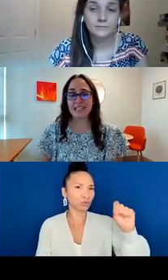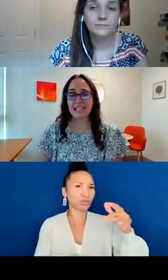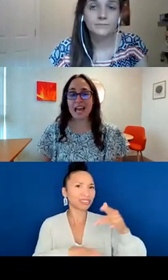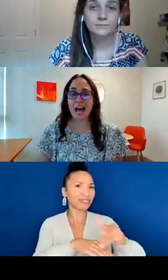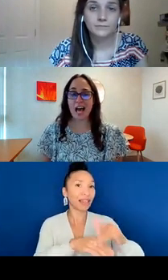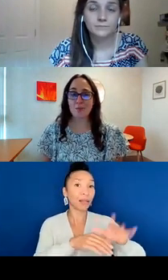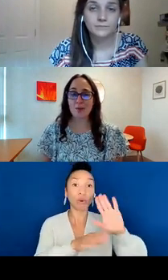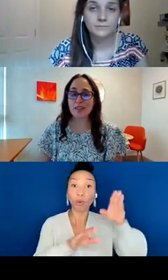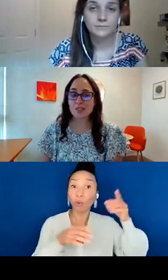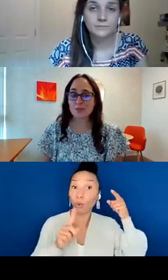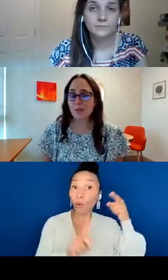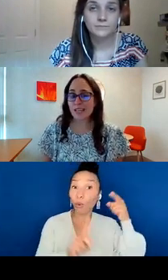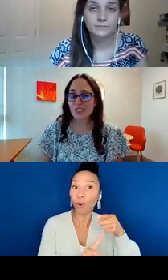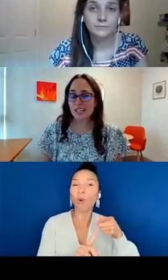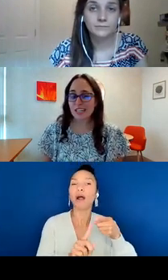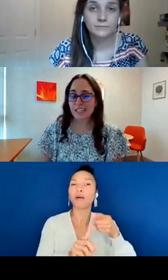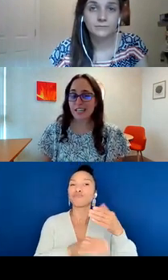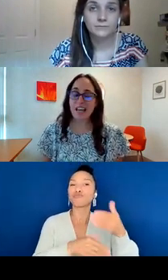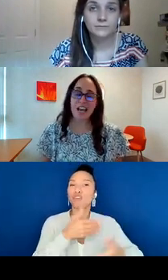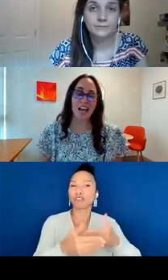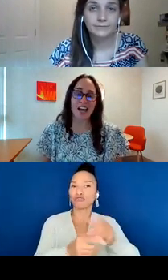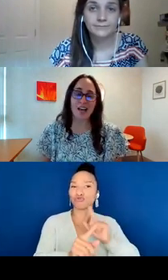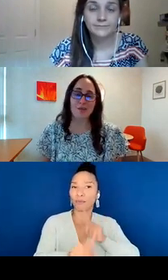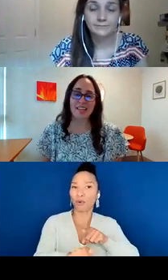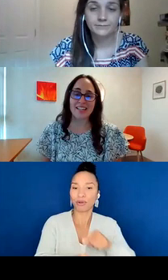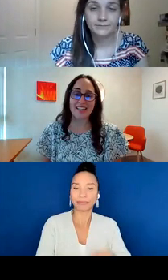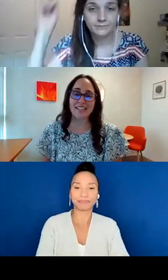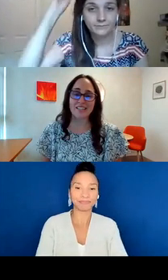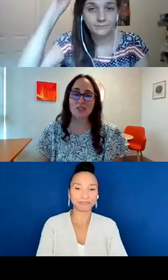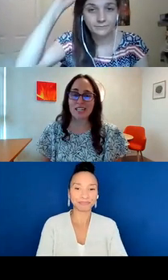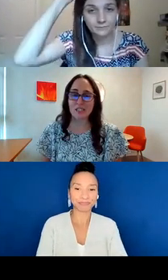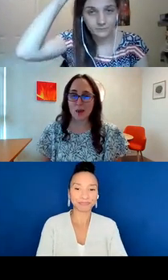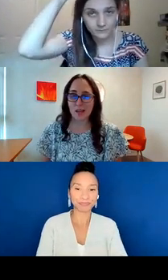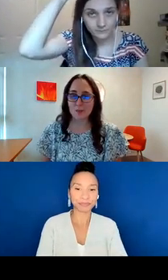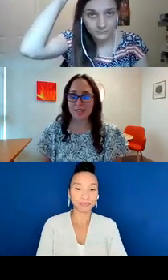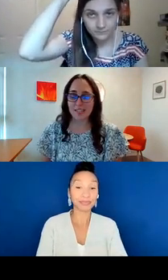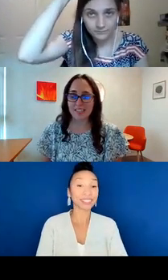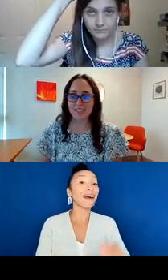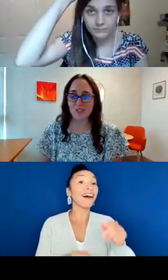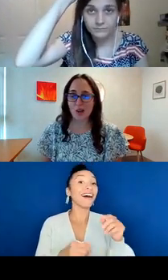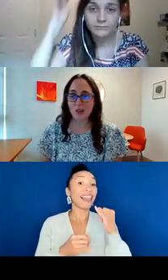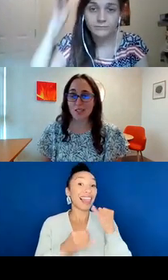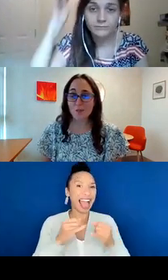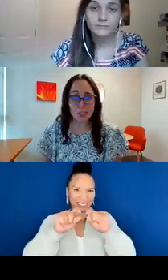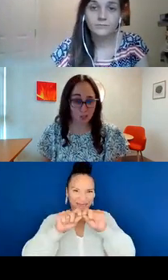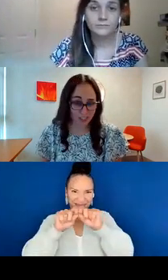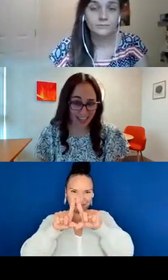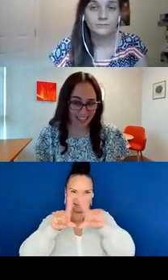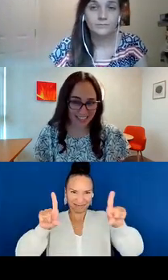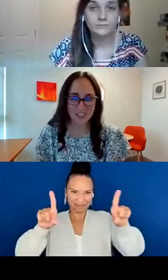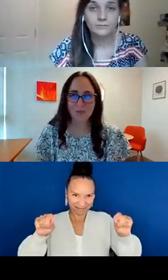And finally, I put this reminder in that little text box because this is not on the original slides.